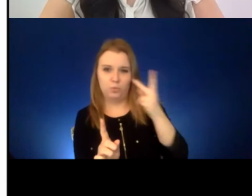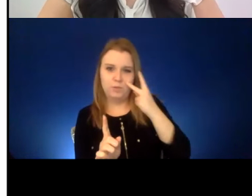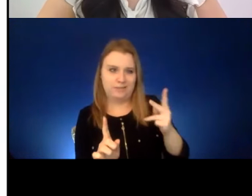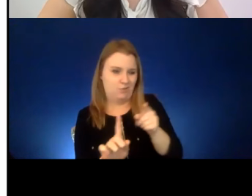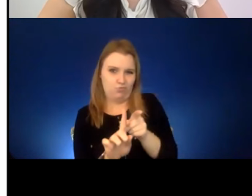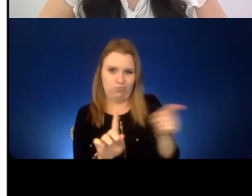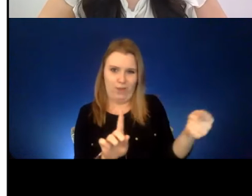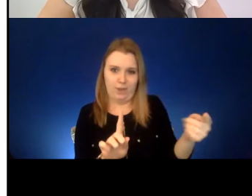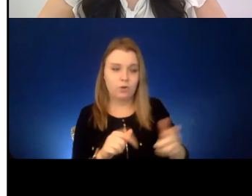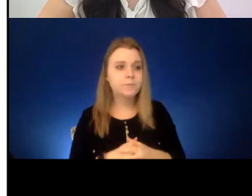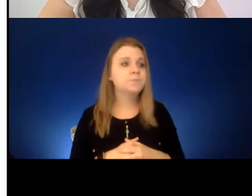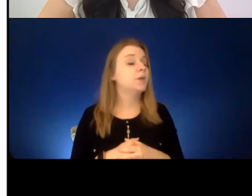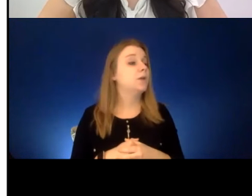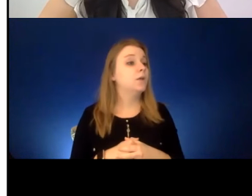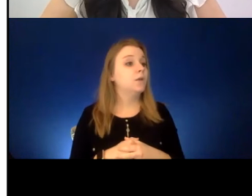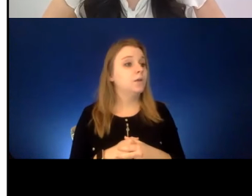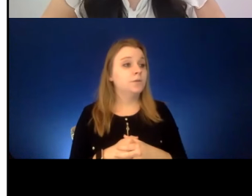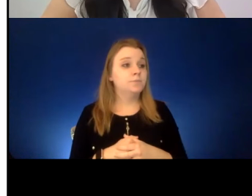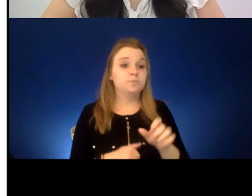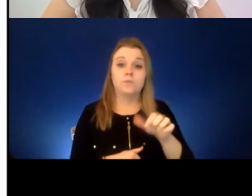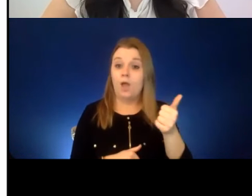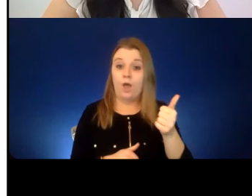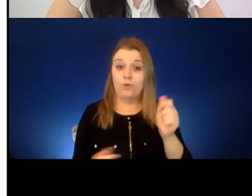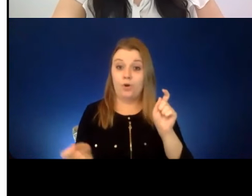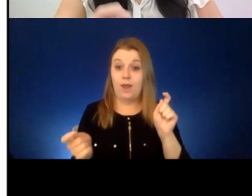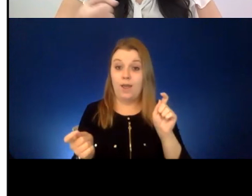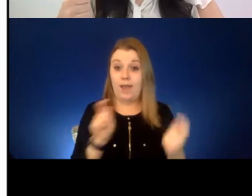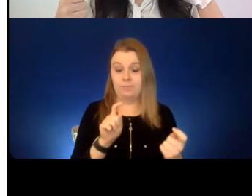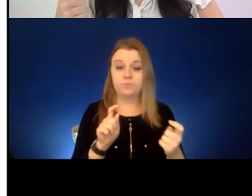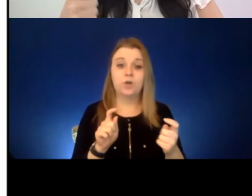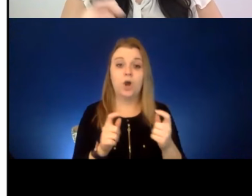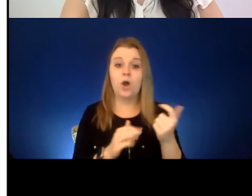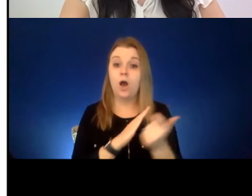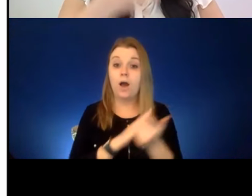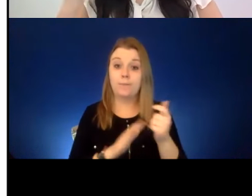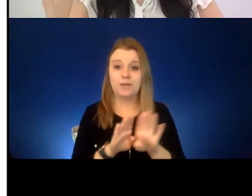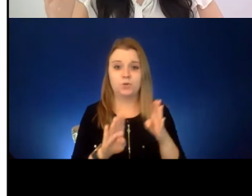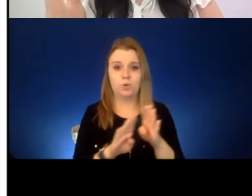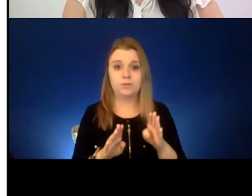So other adaptations to the built environment, automated doors. Pulling open and closing large museum